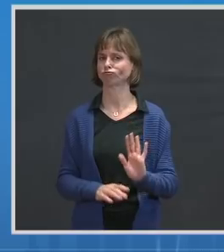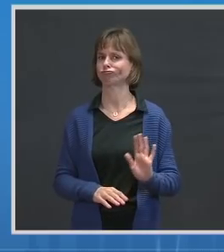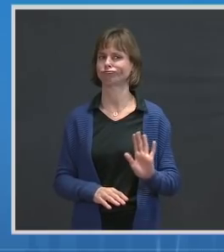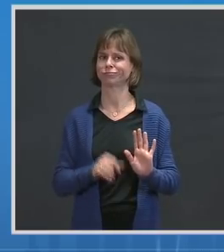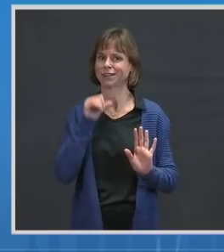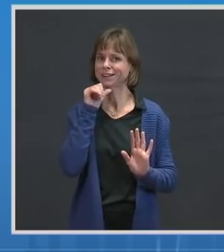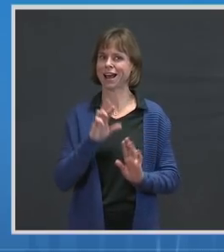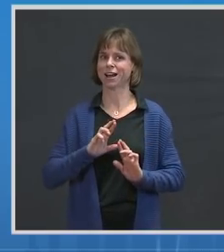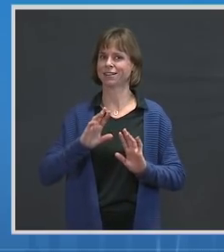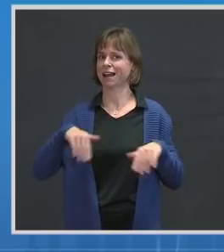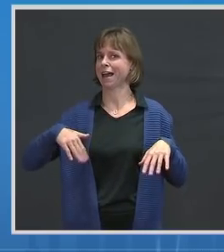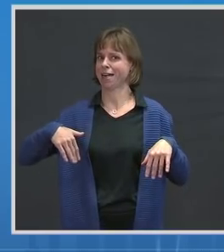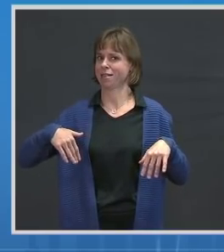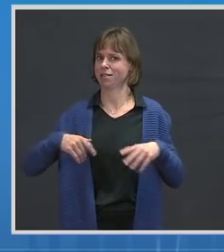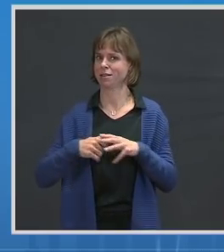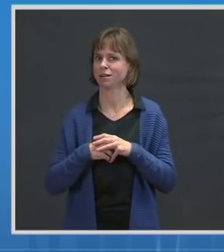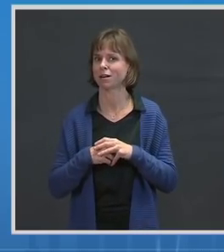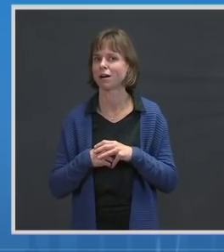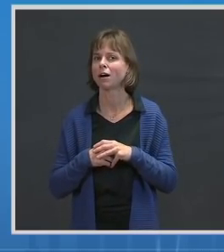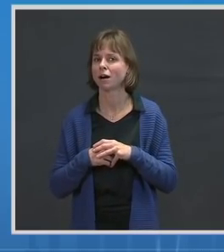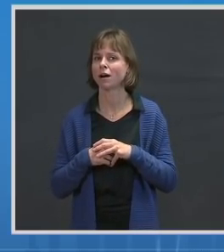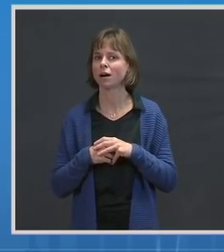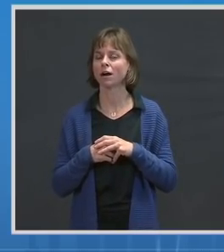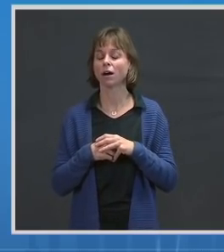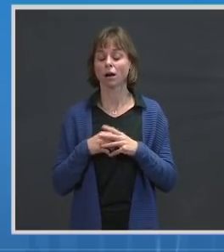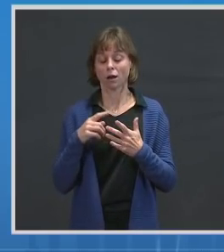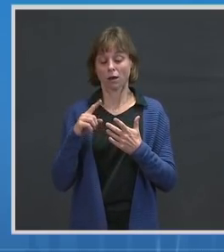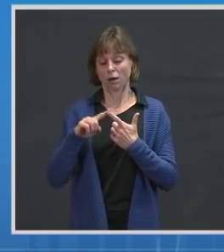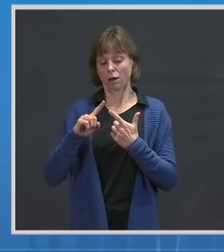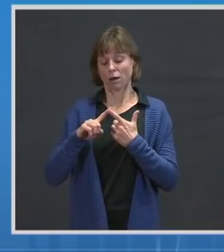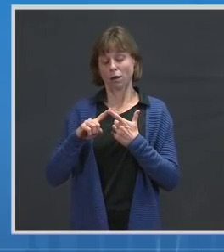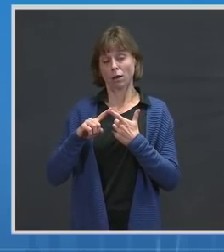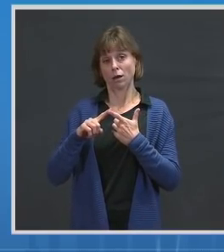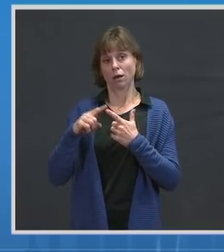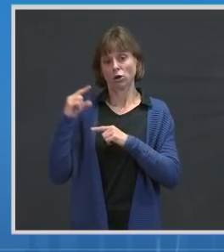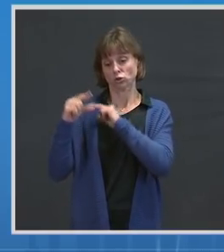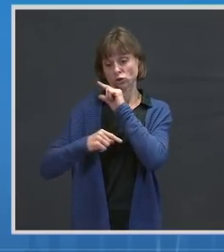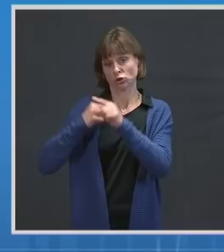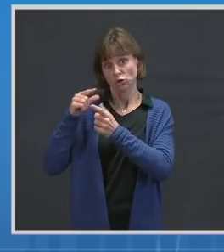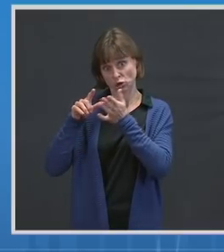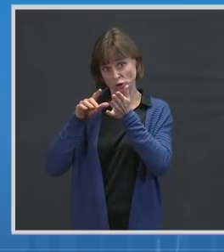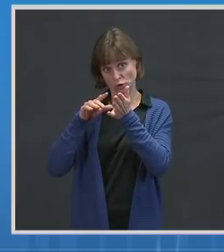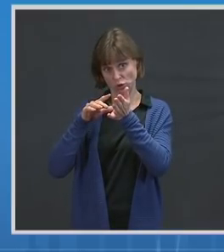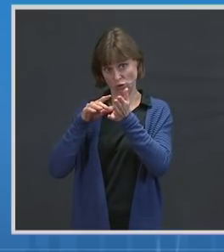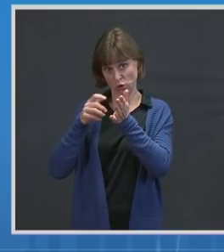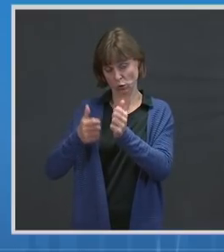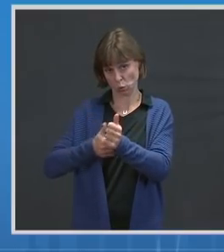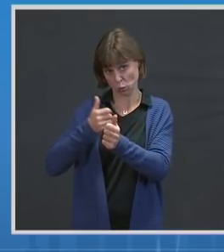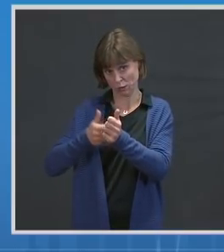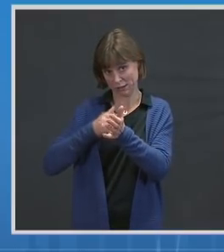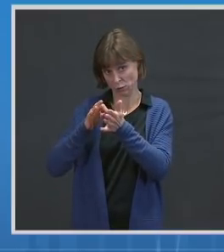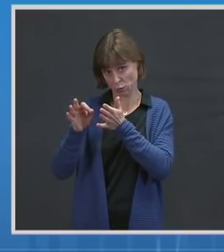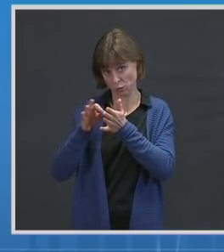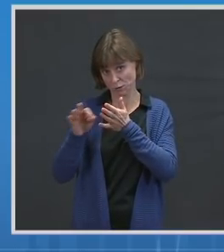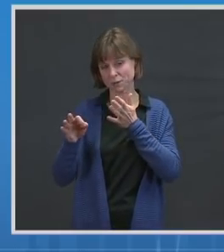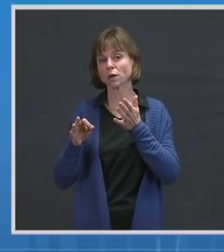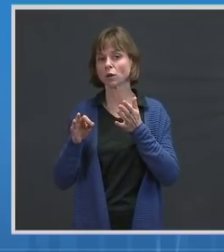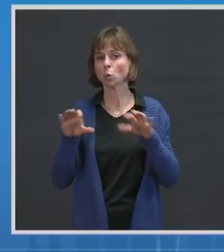In terms of sequencing, we are scaling up sequencing every day. When we will get to 25,000 depends on the resources